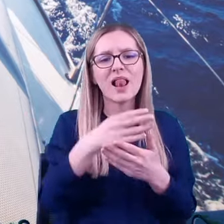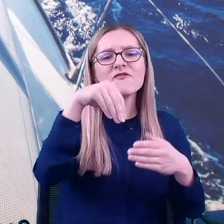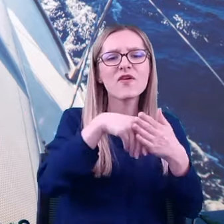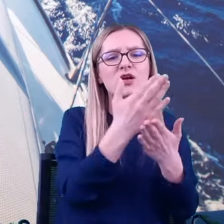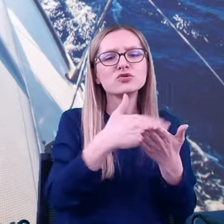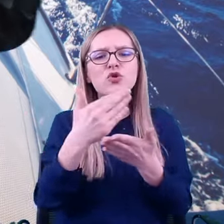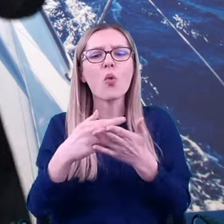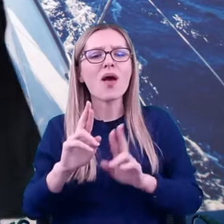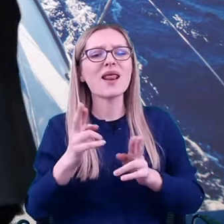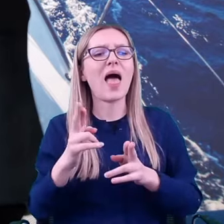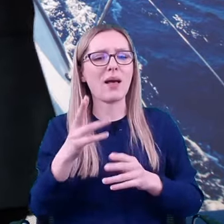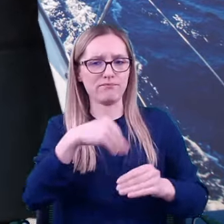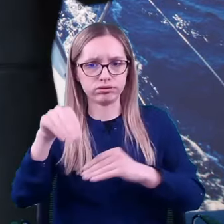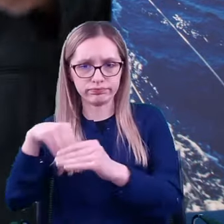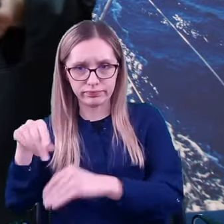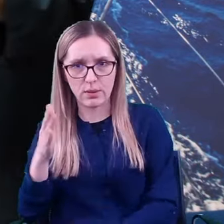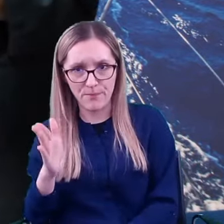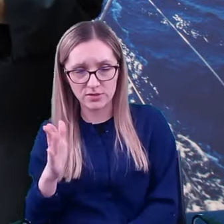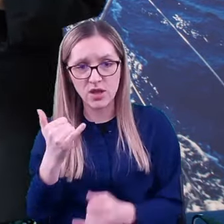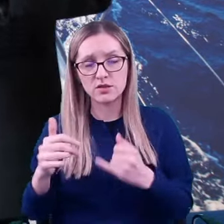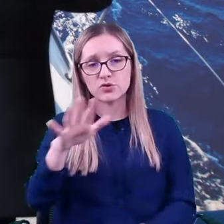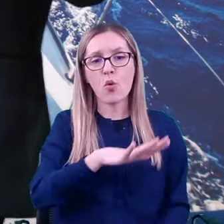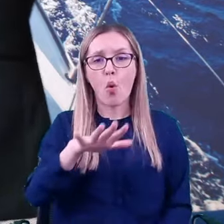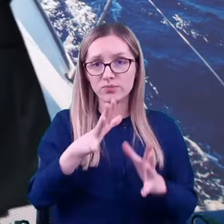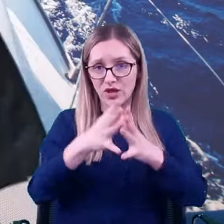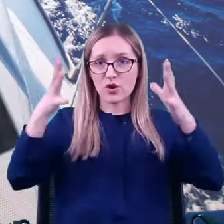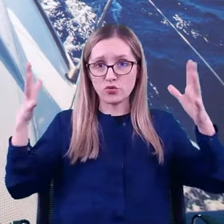The bigger the area of our fuel cell,